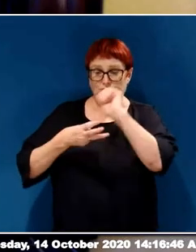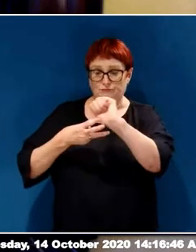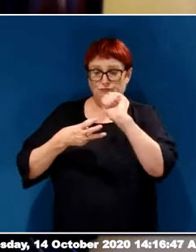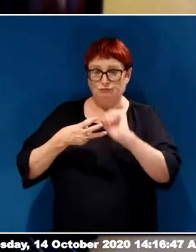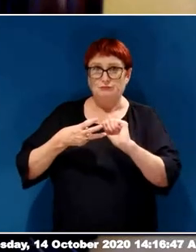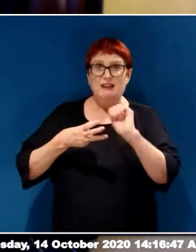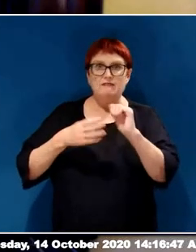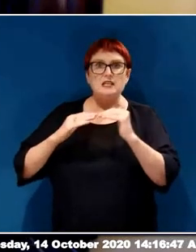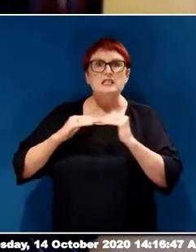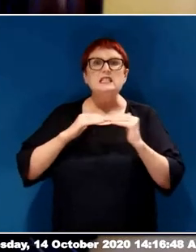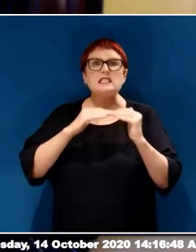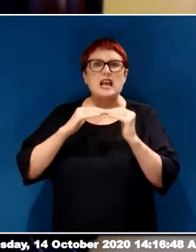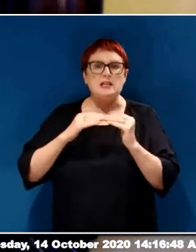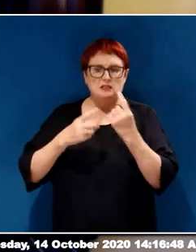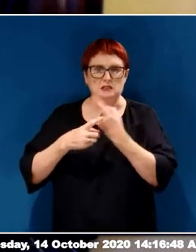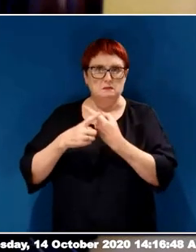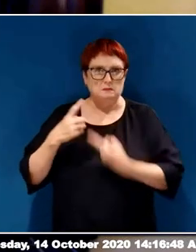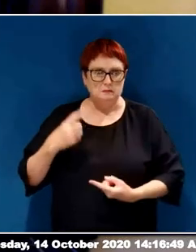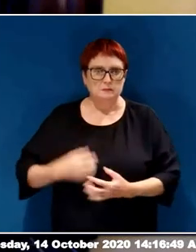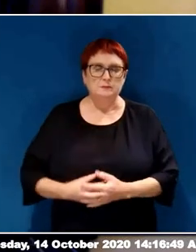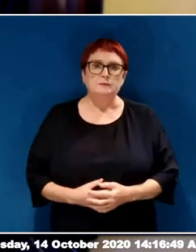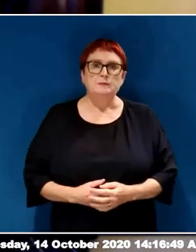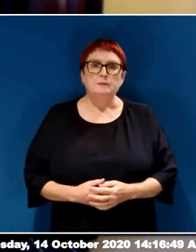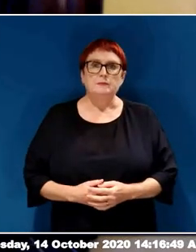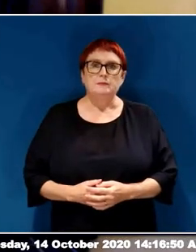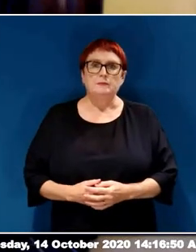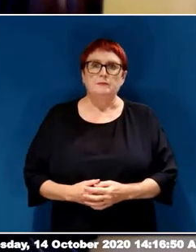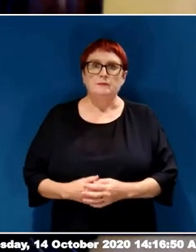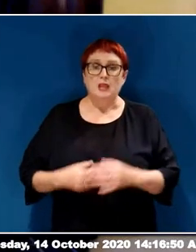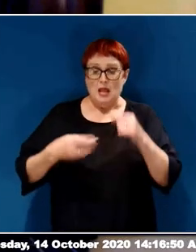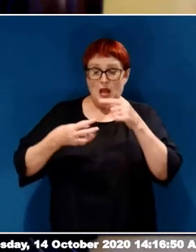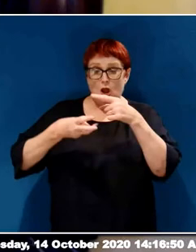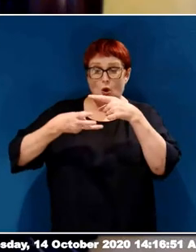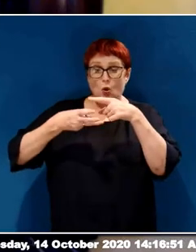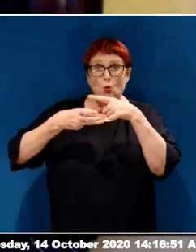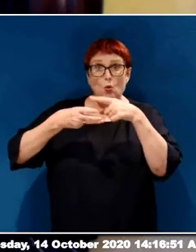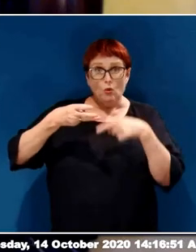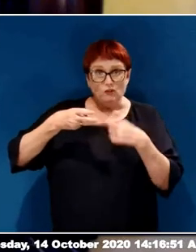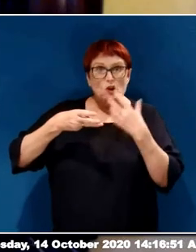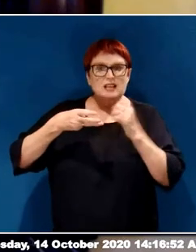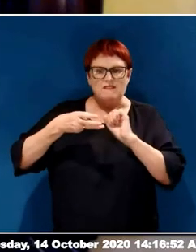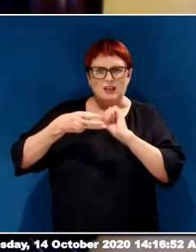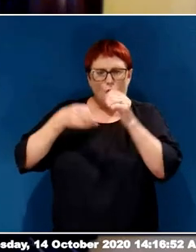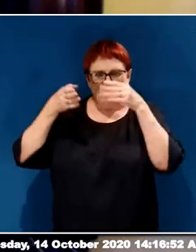within each of those standards. There are 37 focus areas overall.